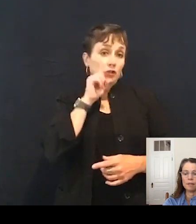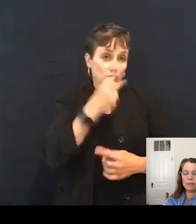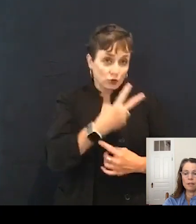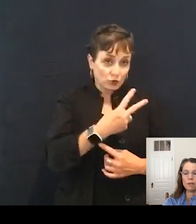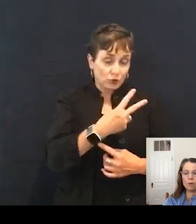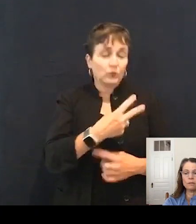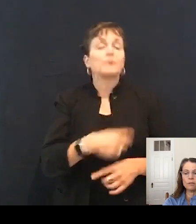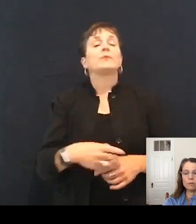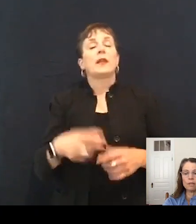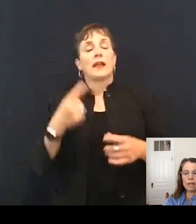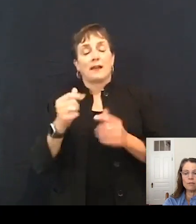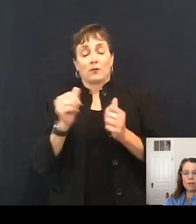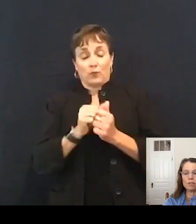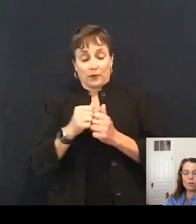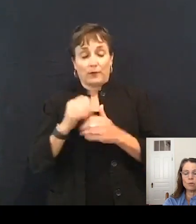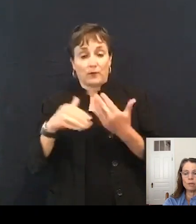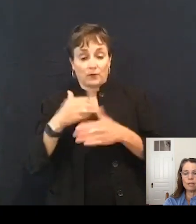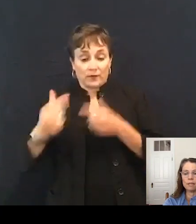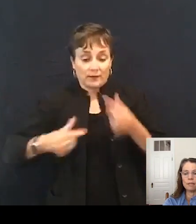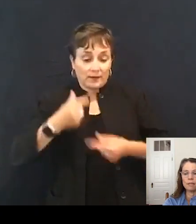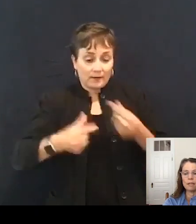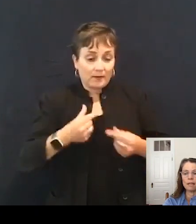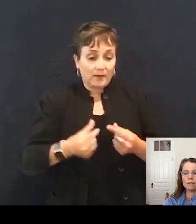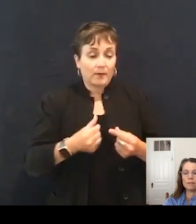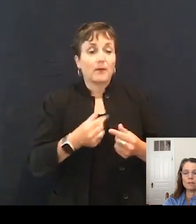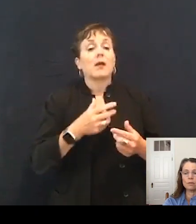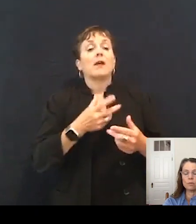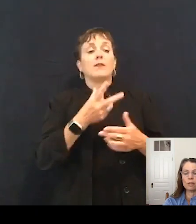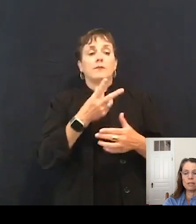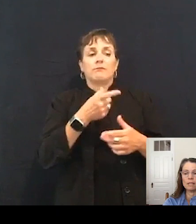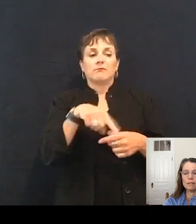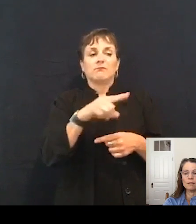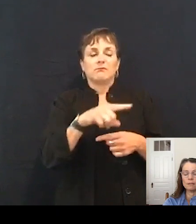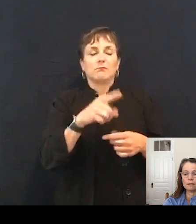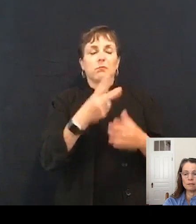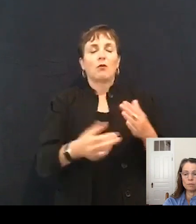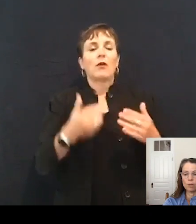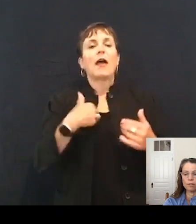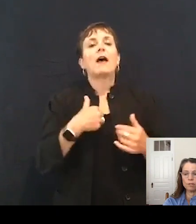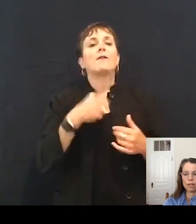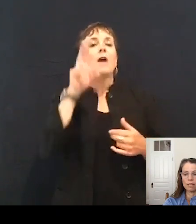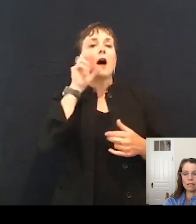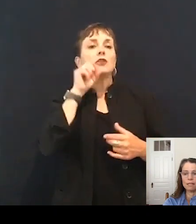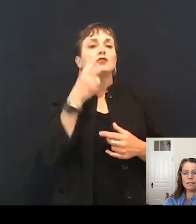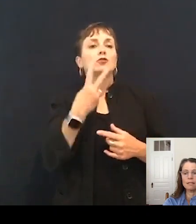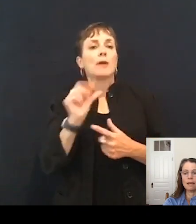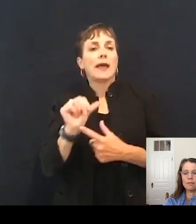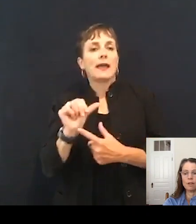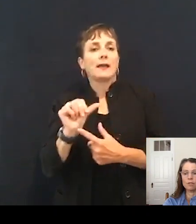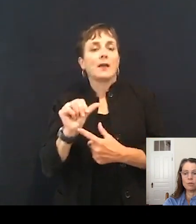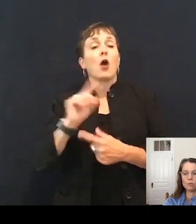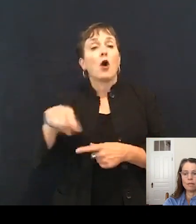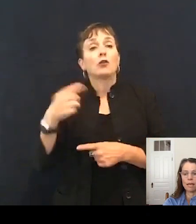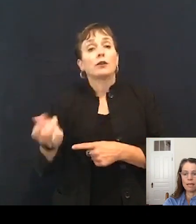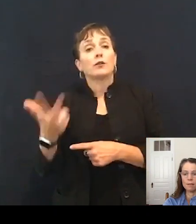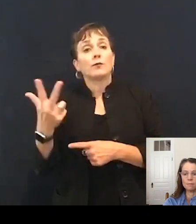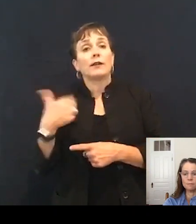Only three have USH3, and three with genetic testing have USH3A.